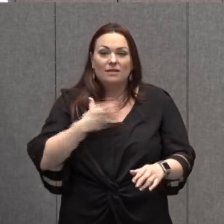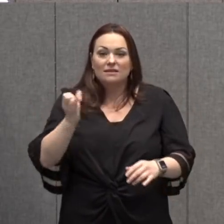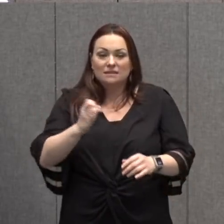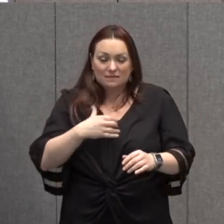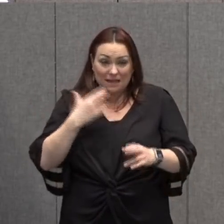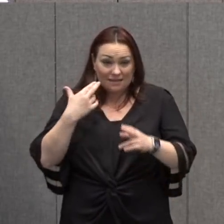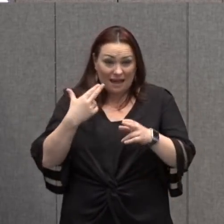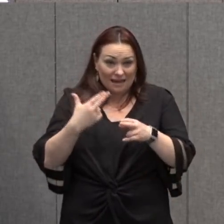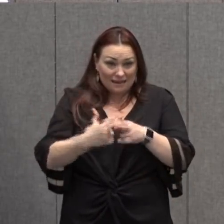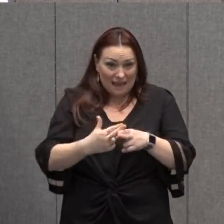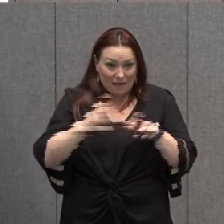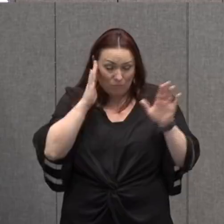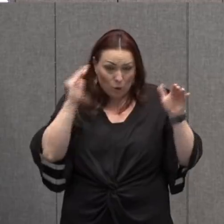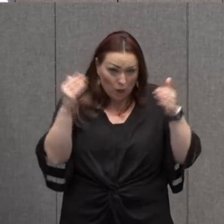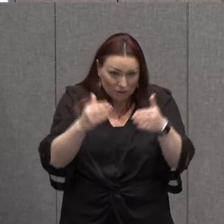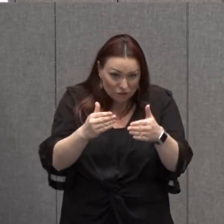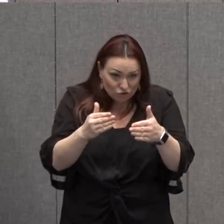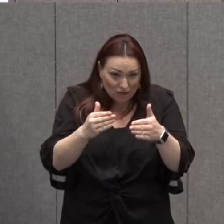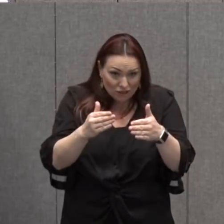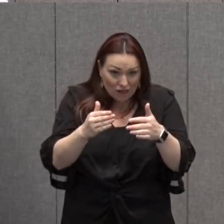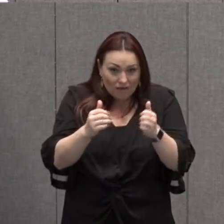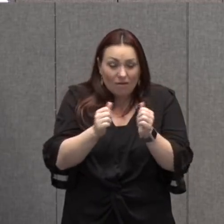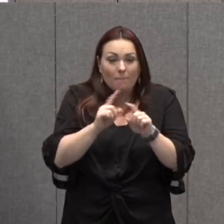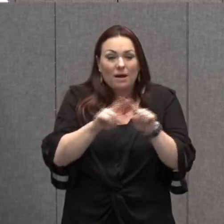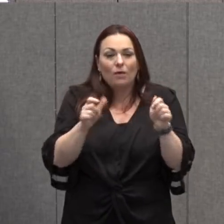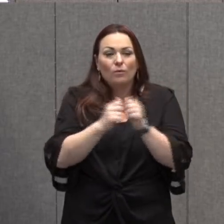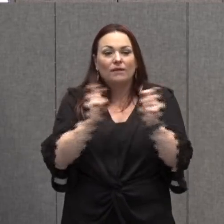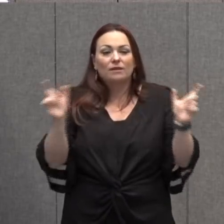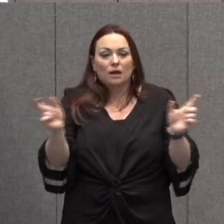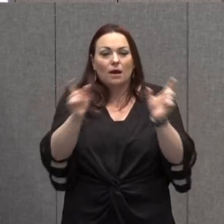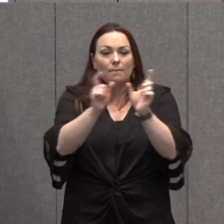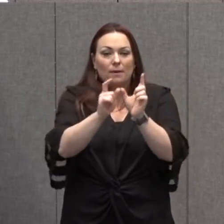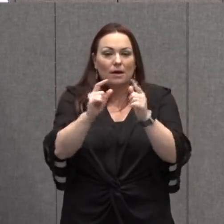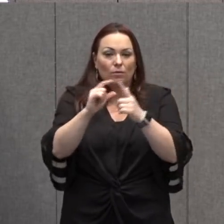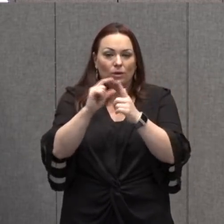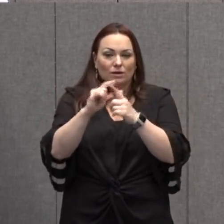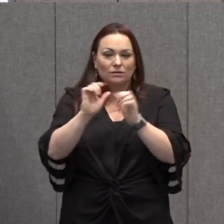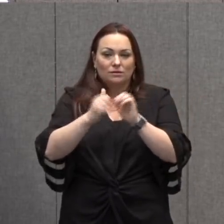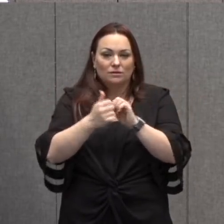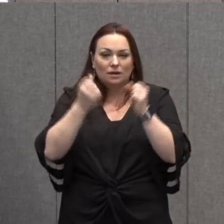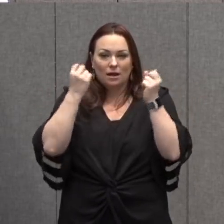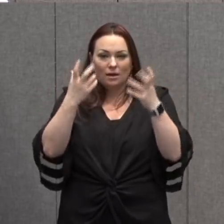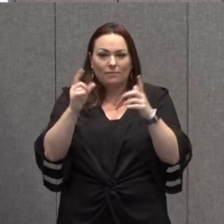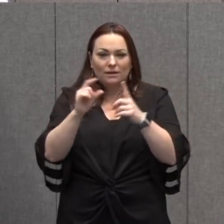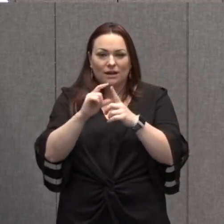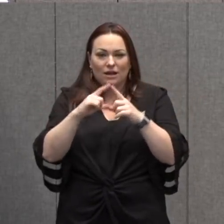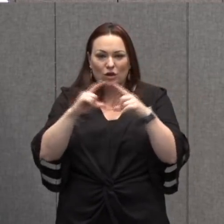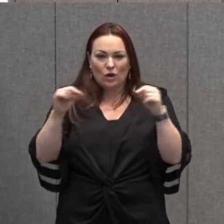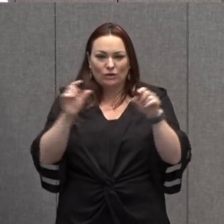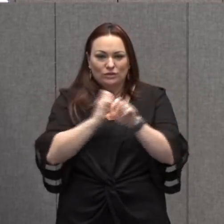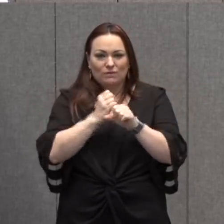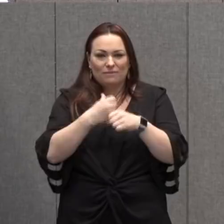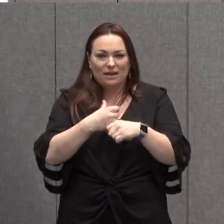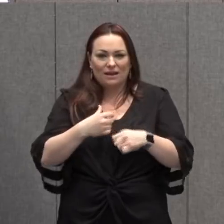Yes. But with compound words. Yes, and Ms. Maes did not think about how many cards she made, so.